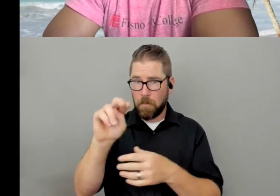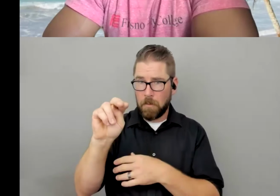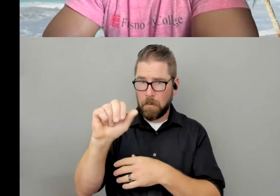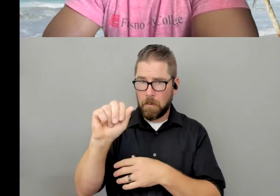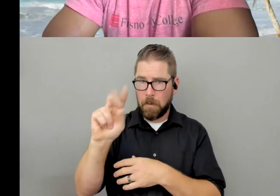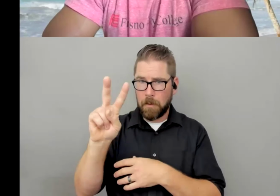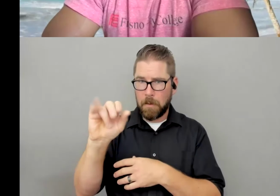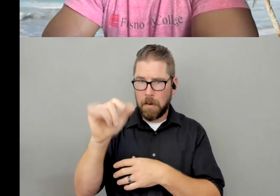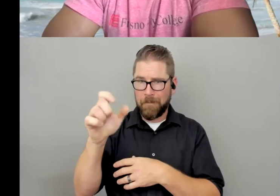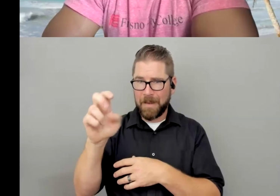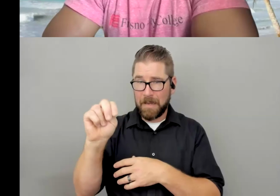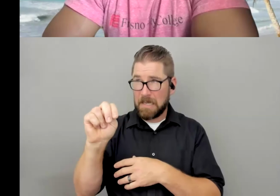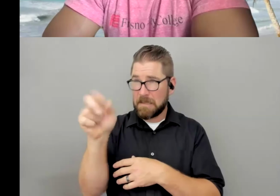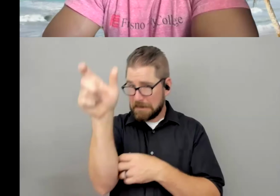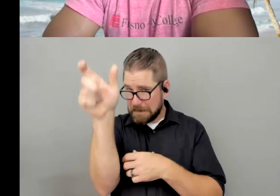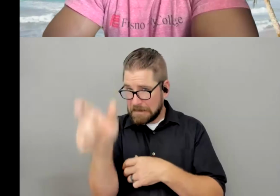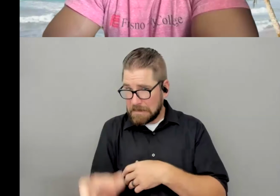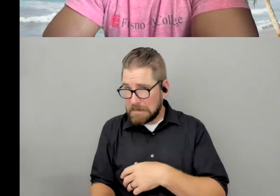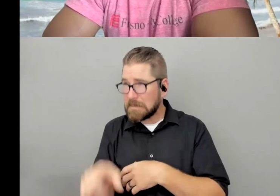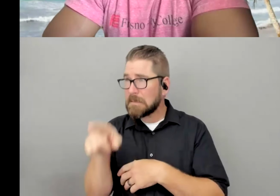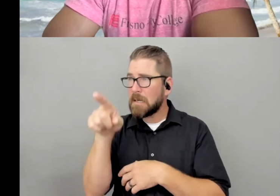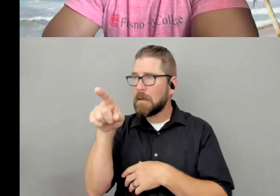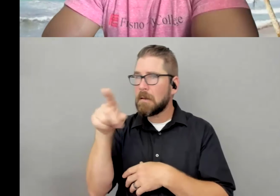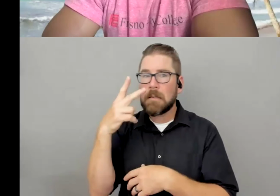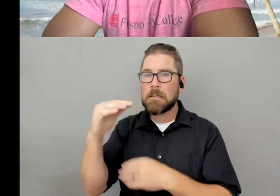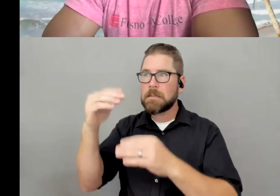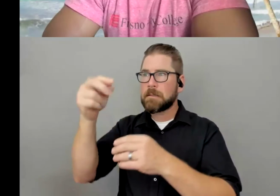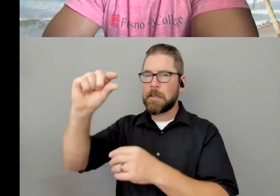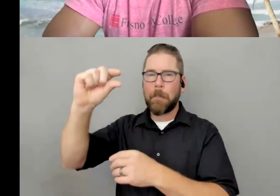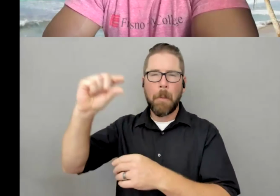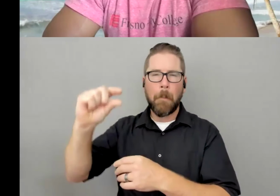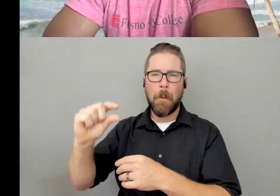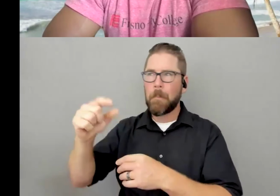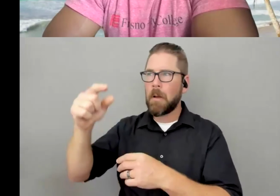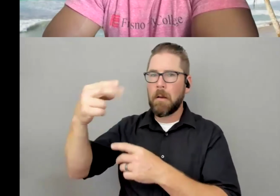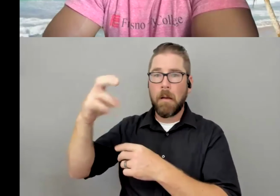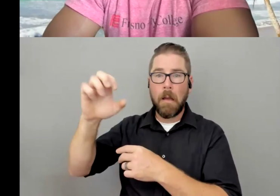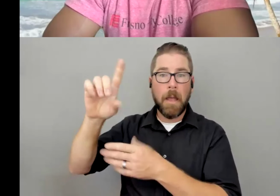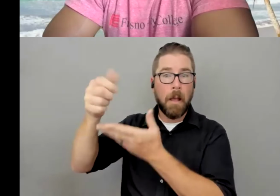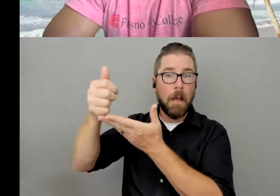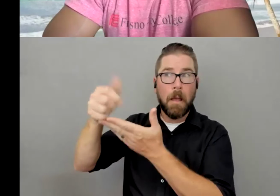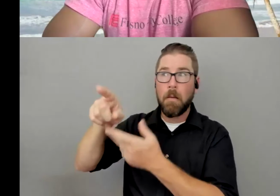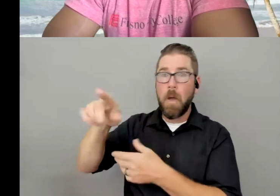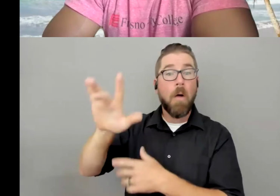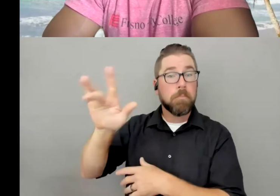Because I get those little, you know, notifications there, and you can, like, click on stuff there.